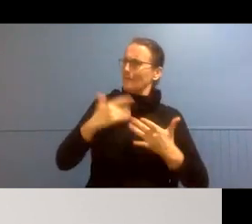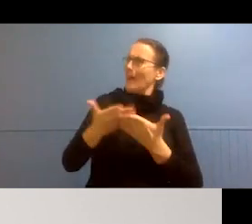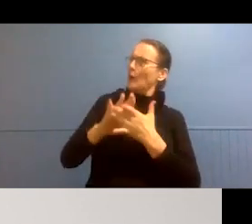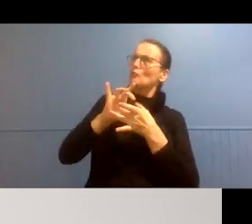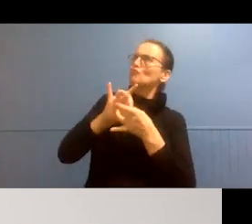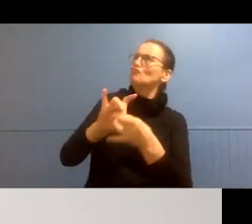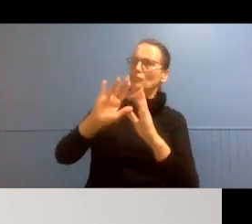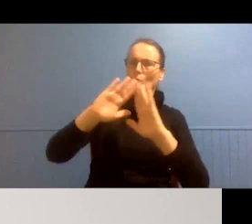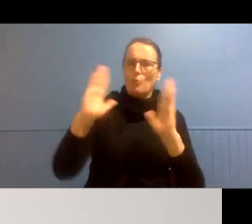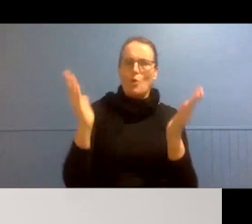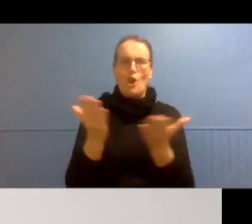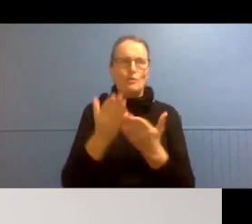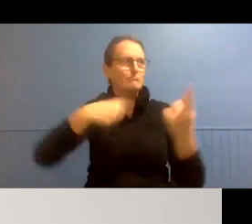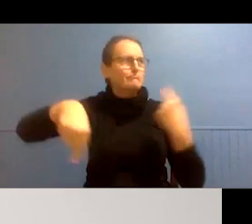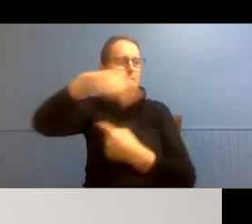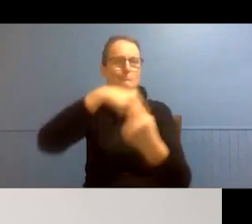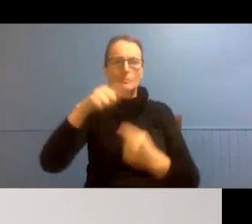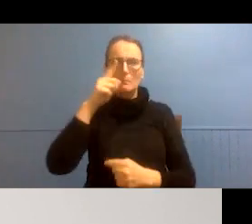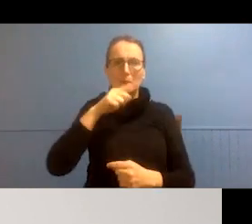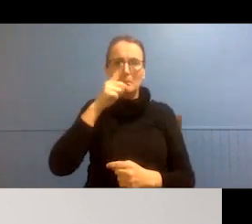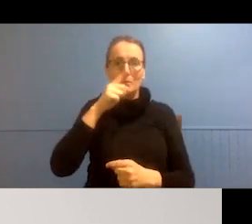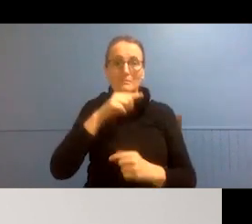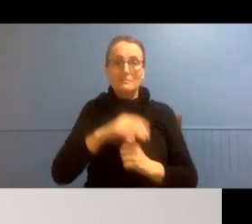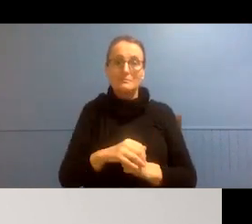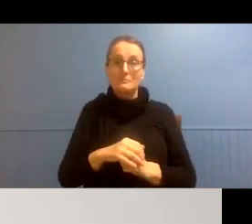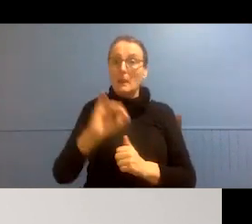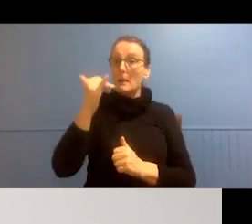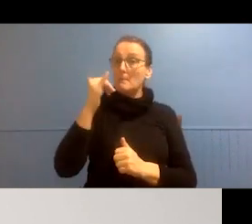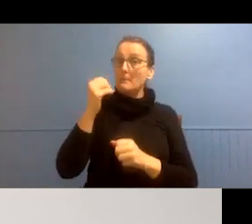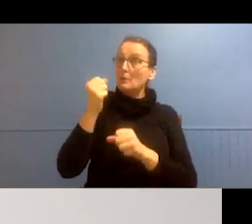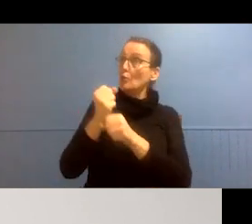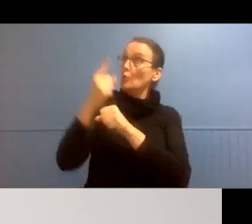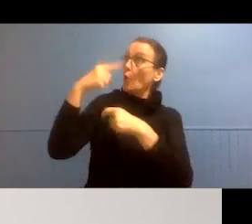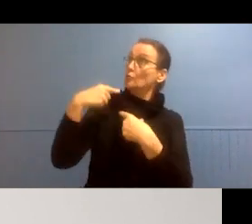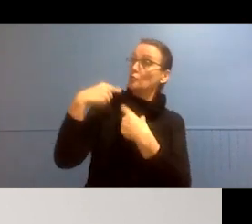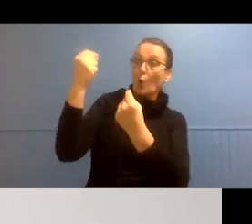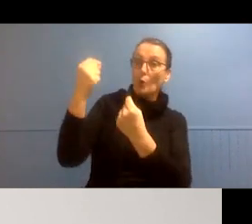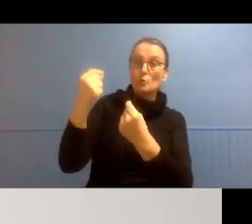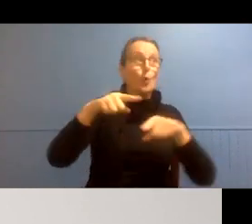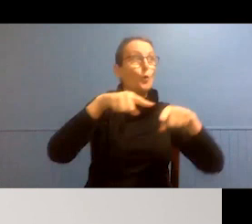We may be chosen by god or by gods, we may be the people who have